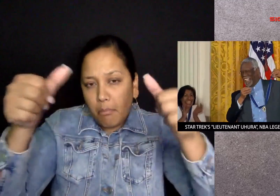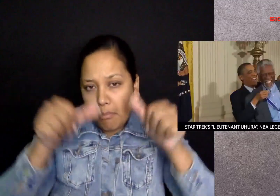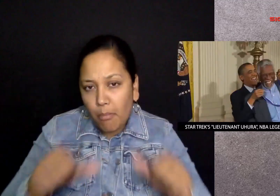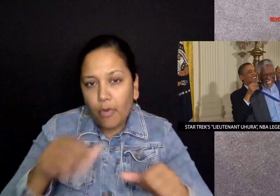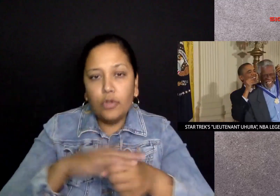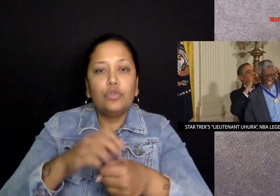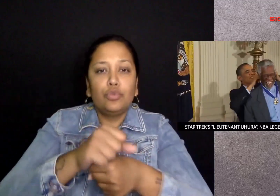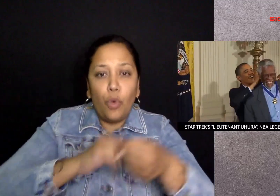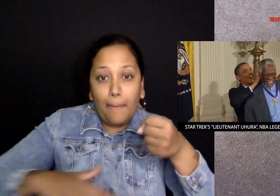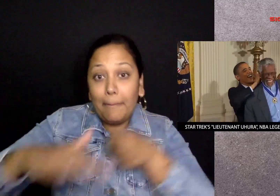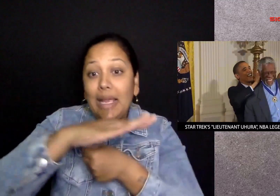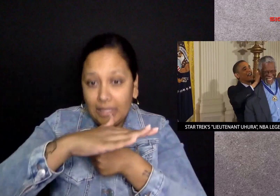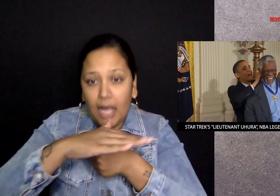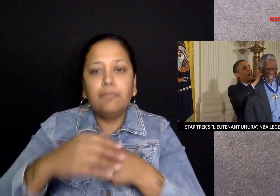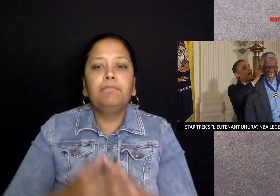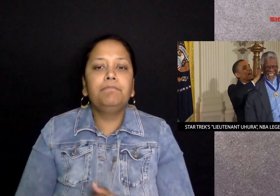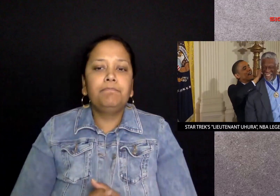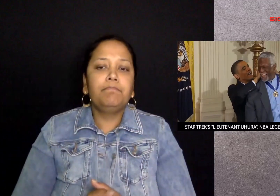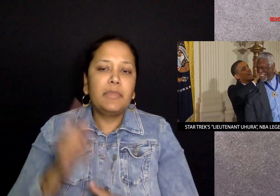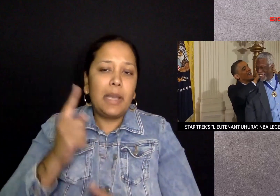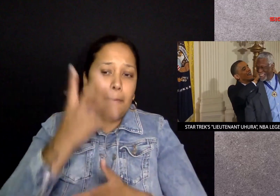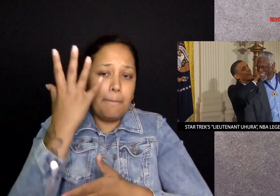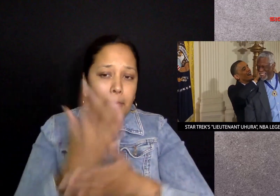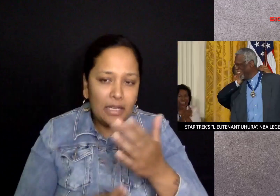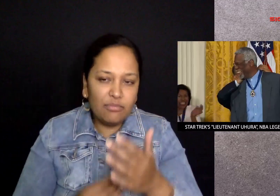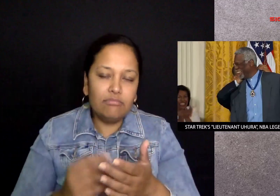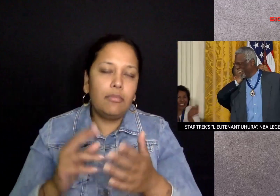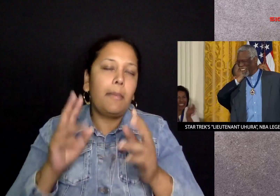his family set on social media that he passed away